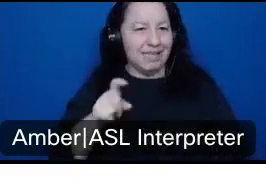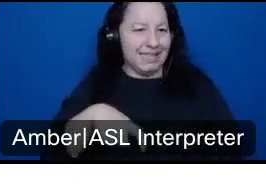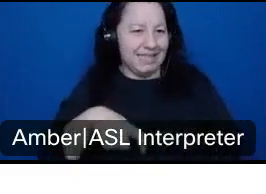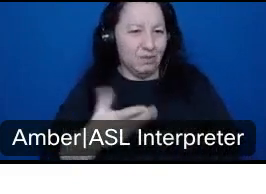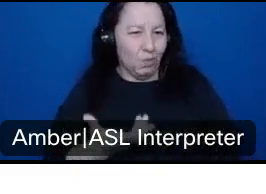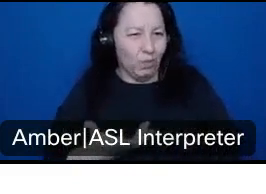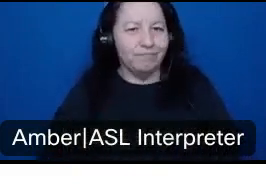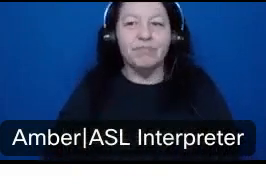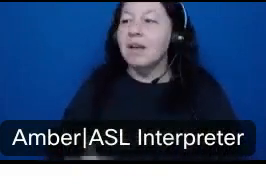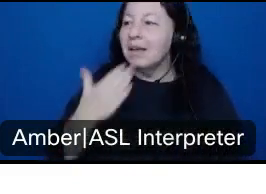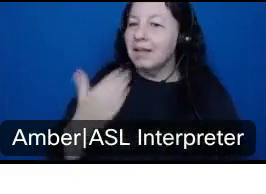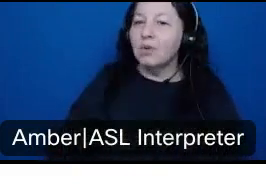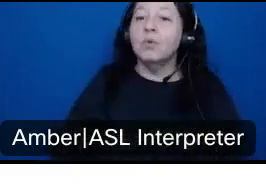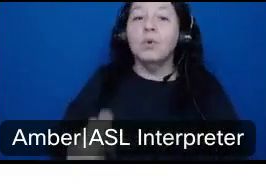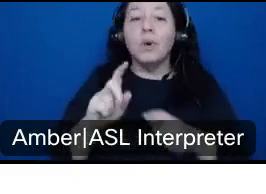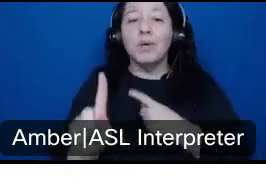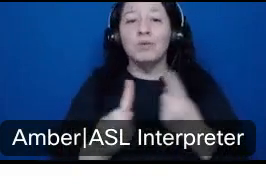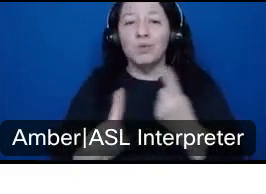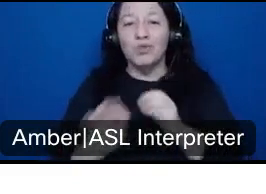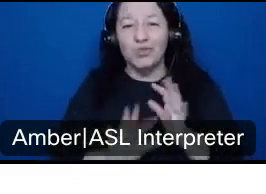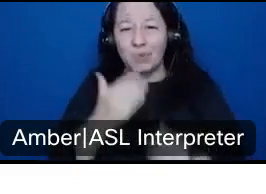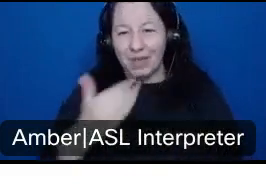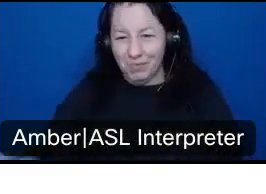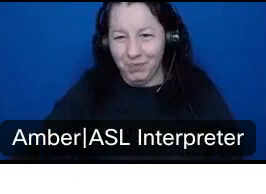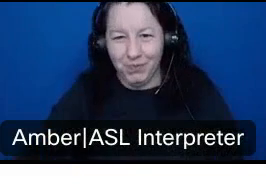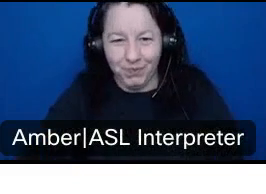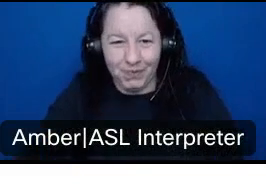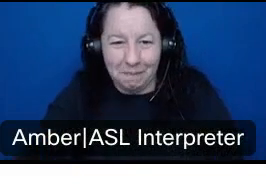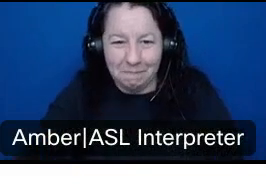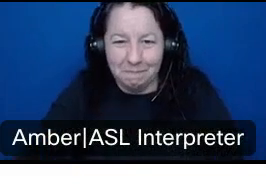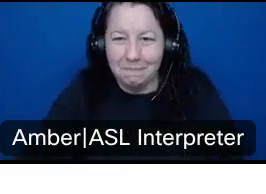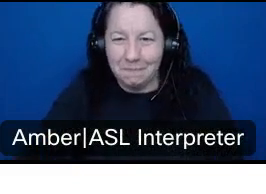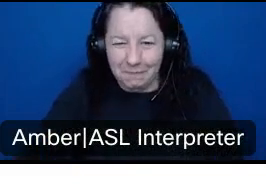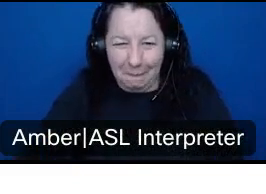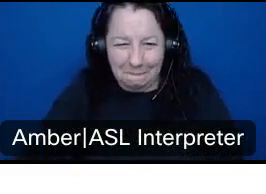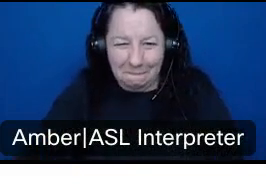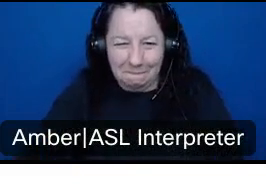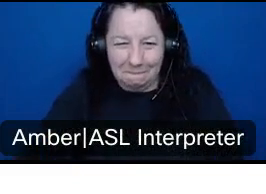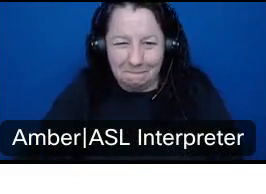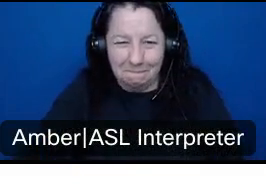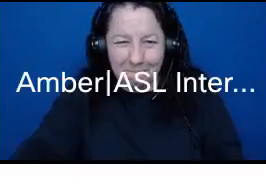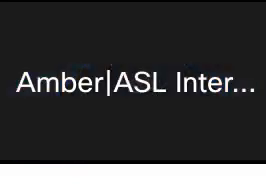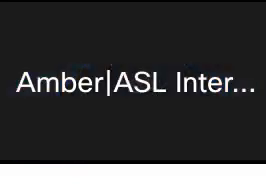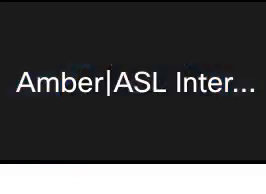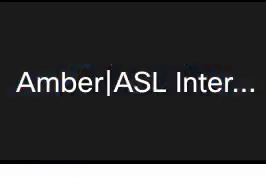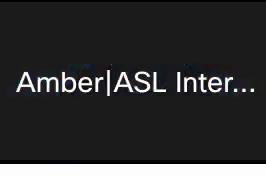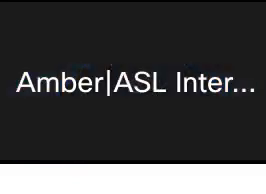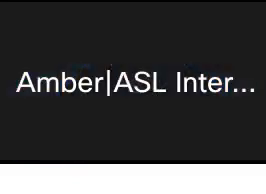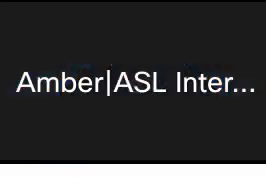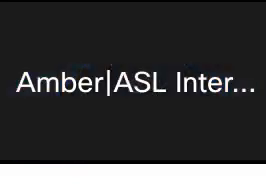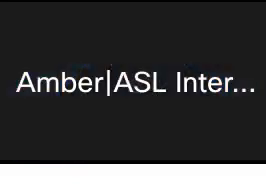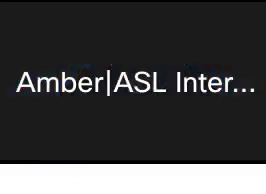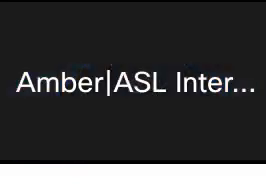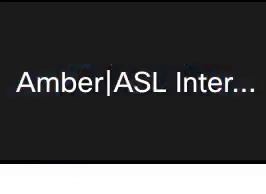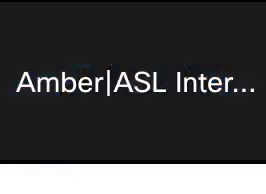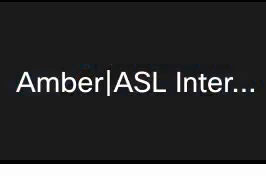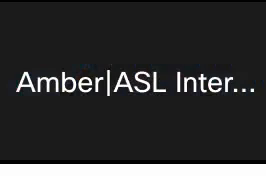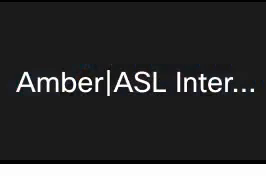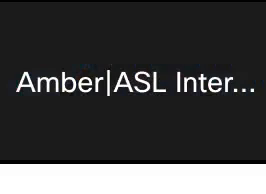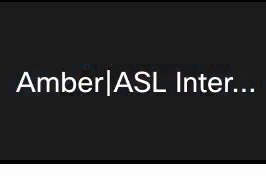I have a follow up question. What is the procedure? Um, if a police identify that individual.